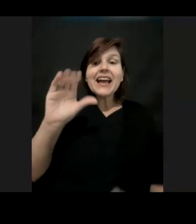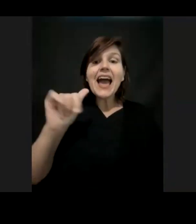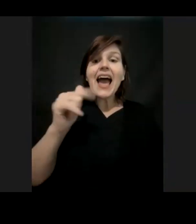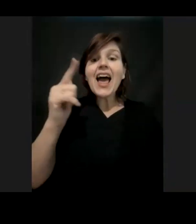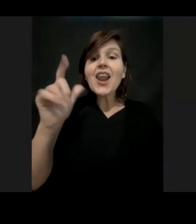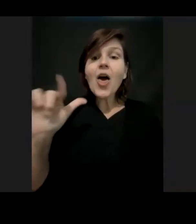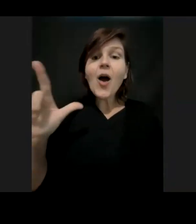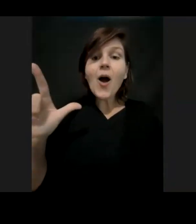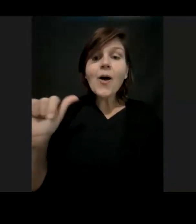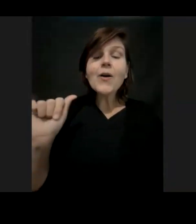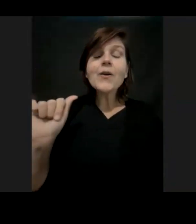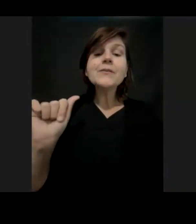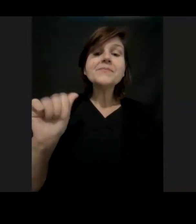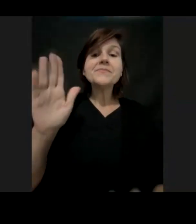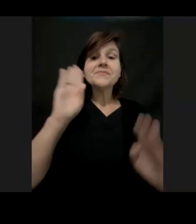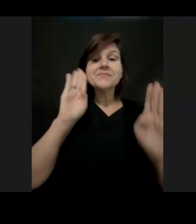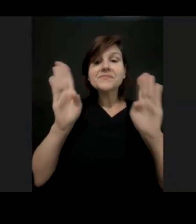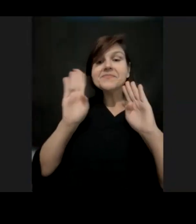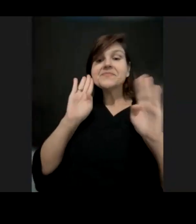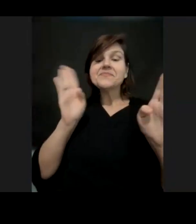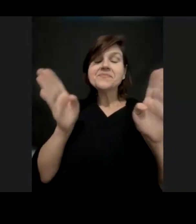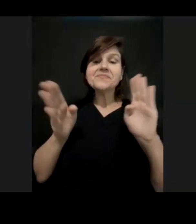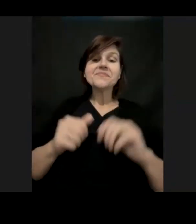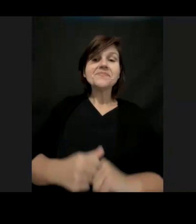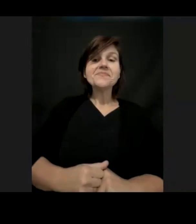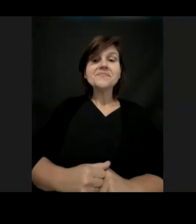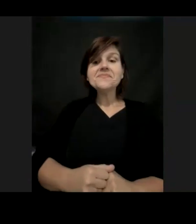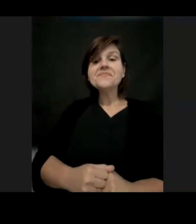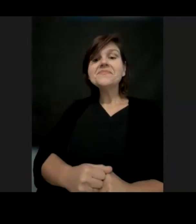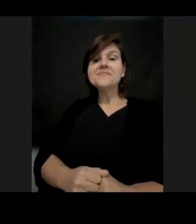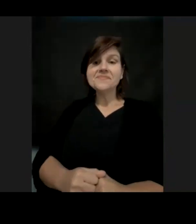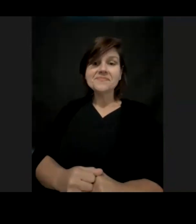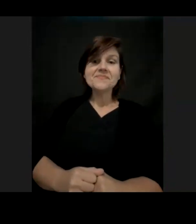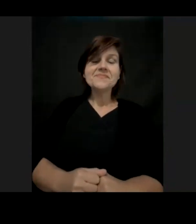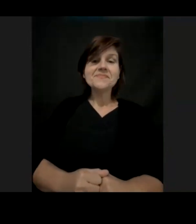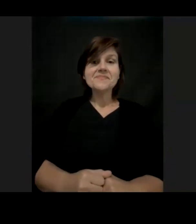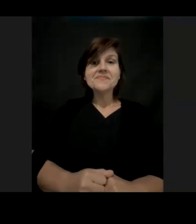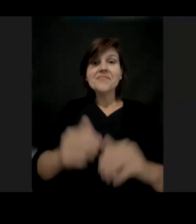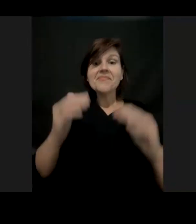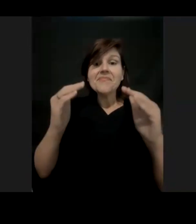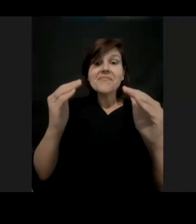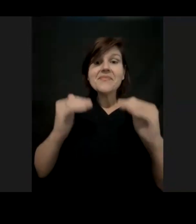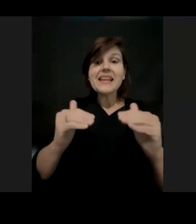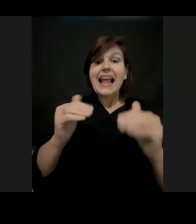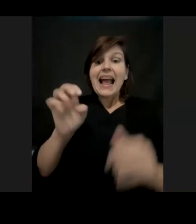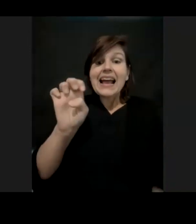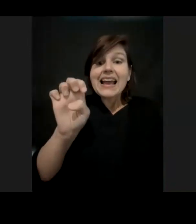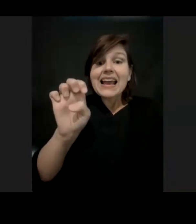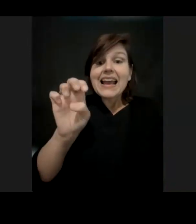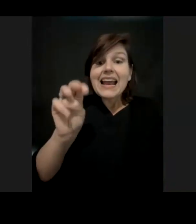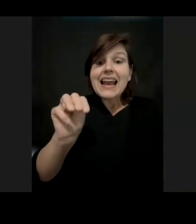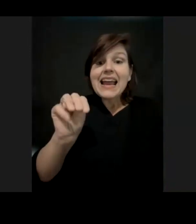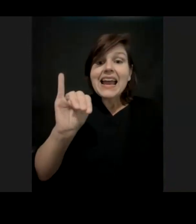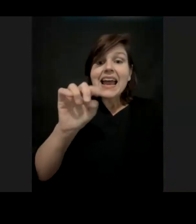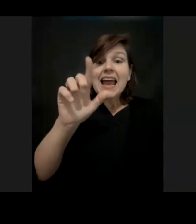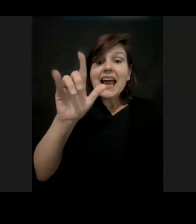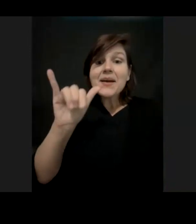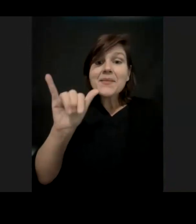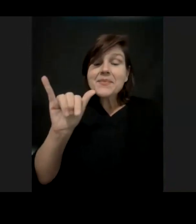∂ ∂ A-Da-da-da, da-la-da-da, da-la-da-da-da-da ∂ ∂ Emily, you’re next! It’s Emily’s turn, everybody!